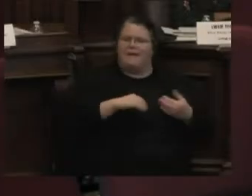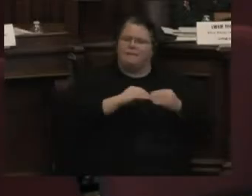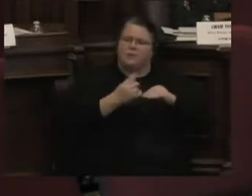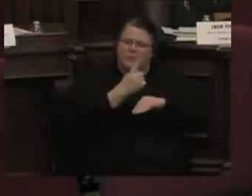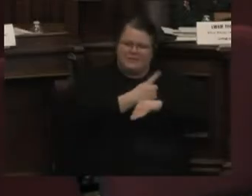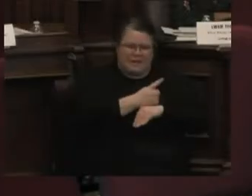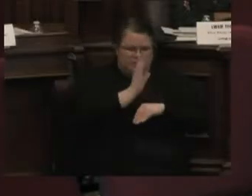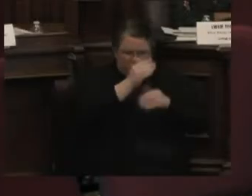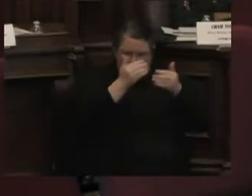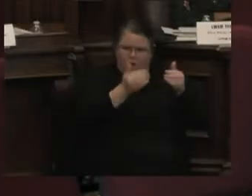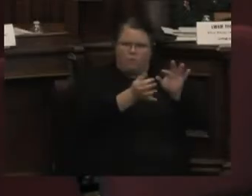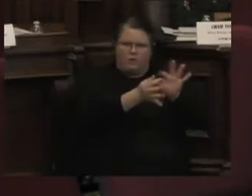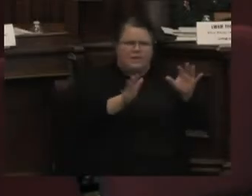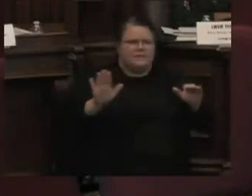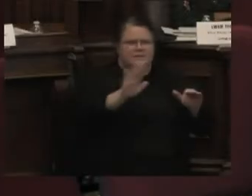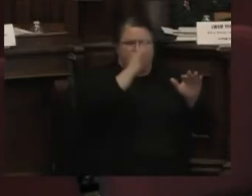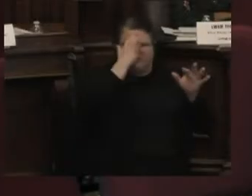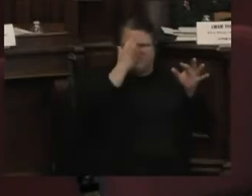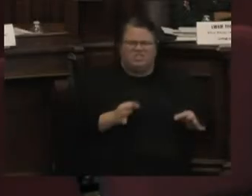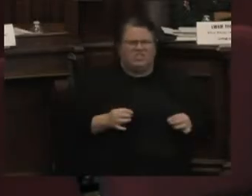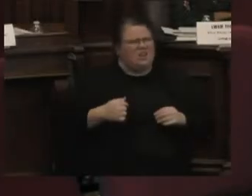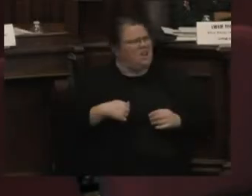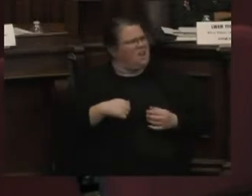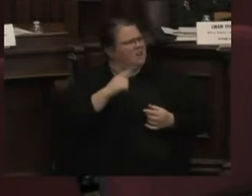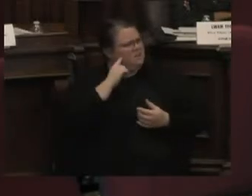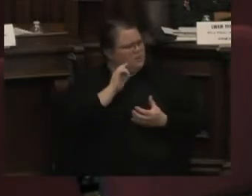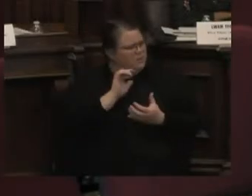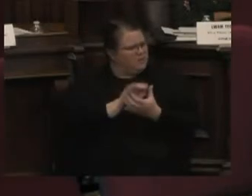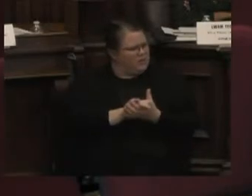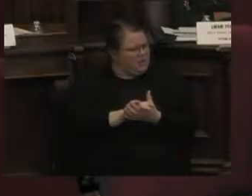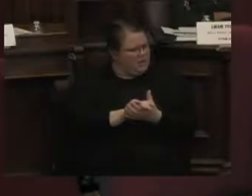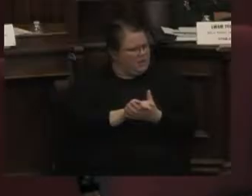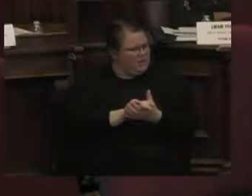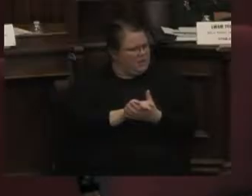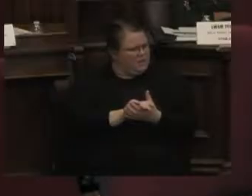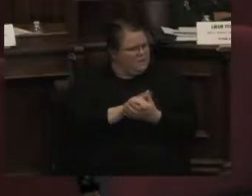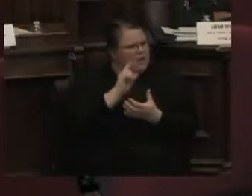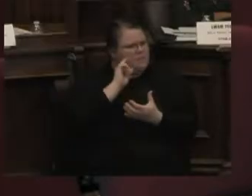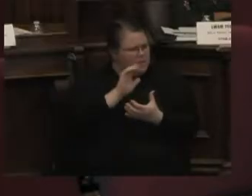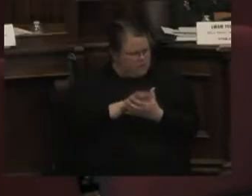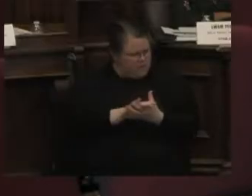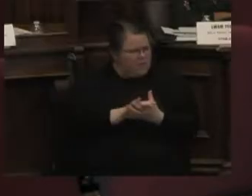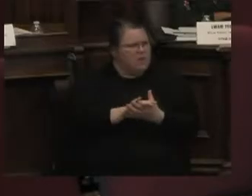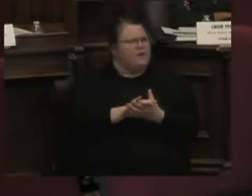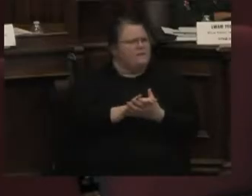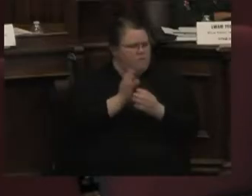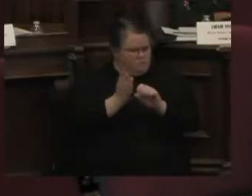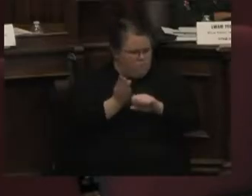the Appellate division. Fourth Department has dates that it